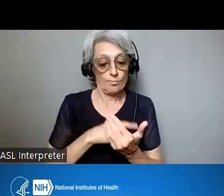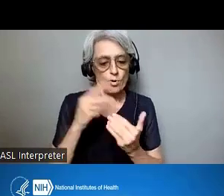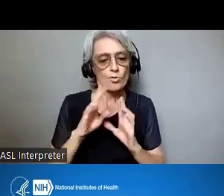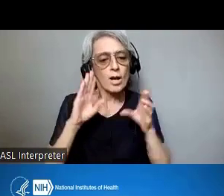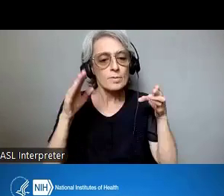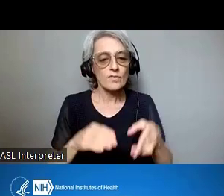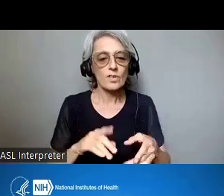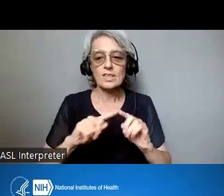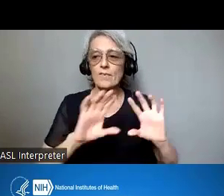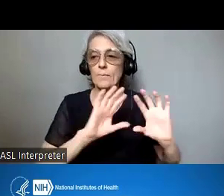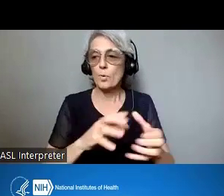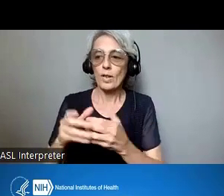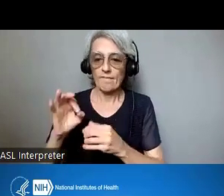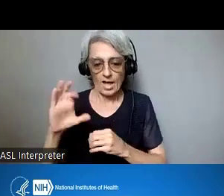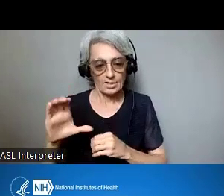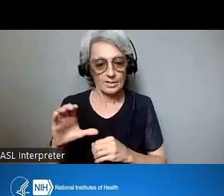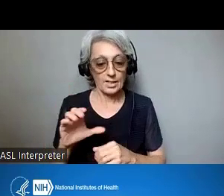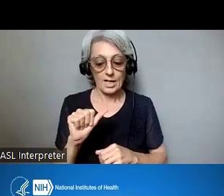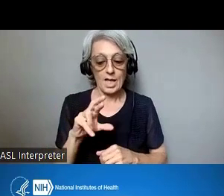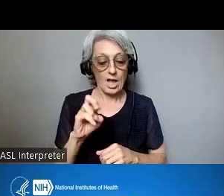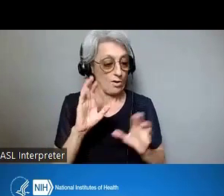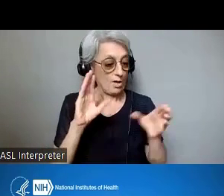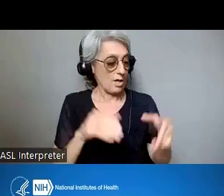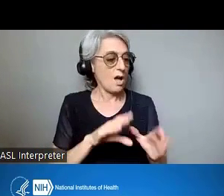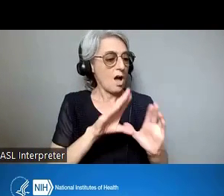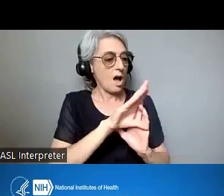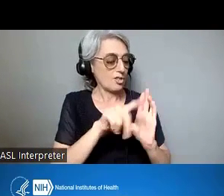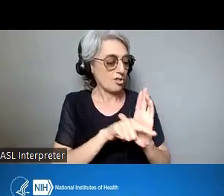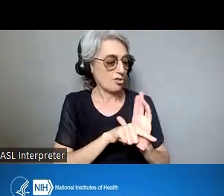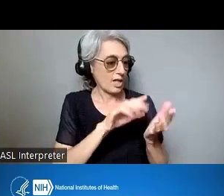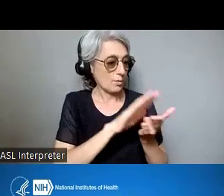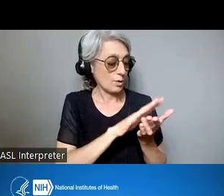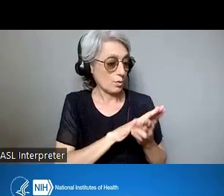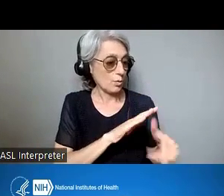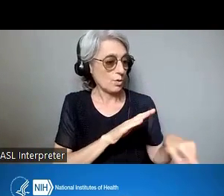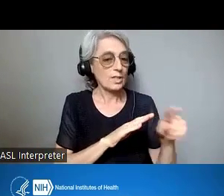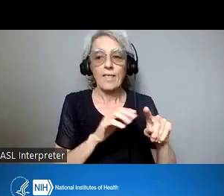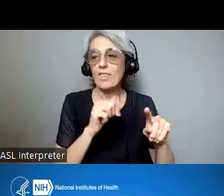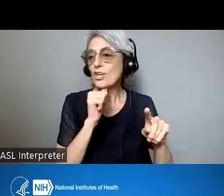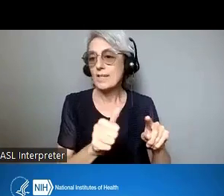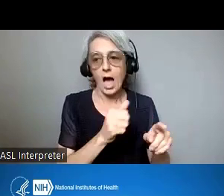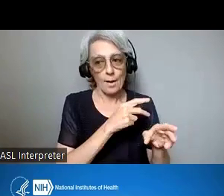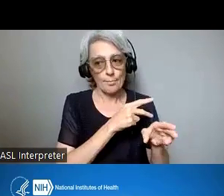AREA targets undergraduate-focused schools that are not health, professional, or graduate schools.